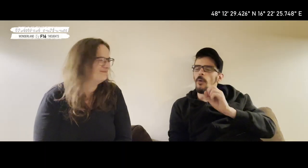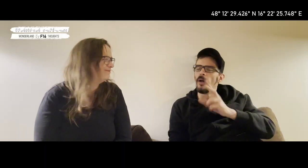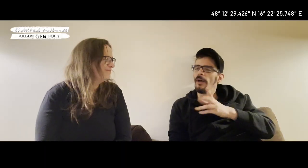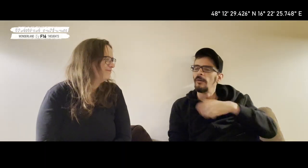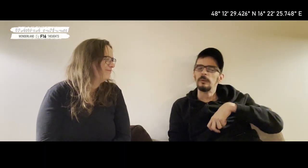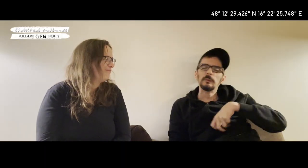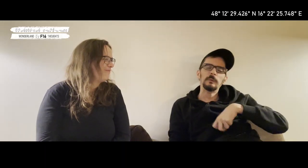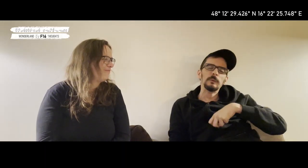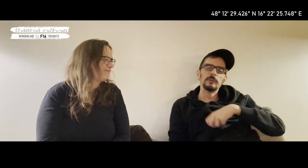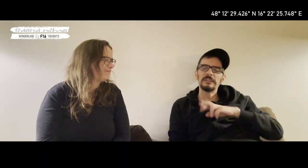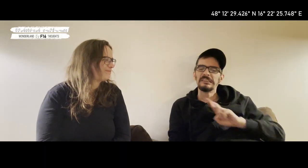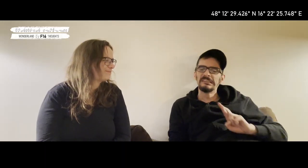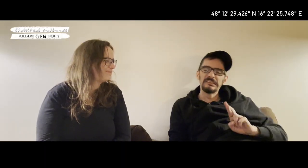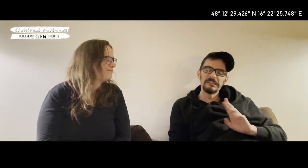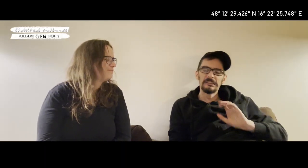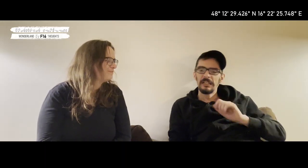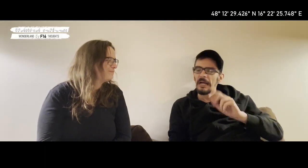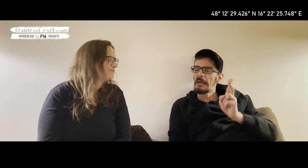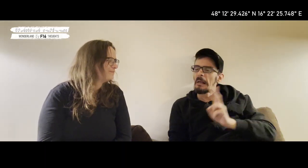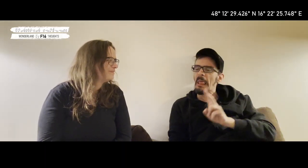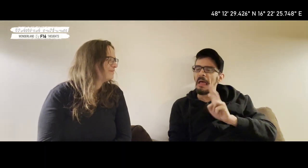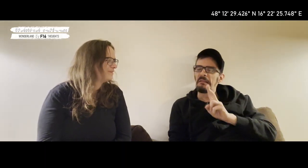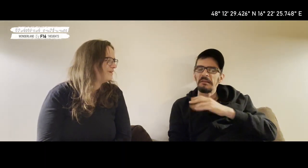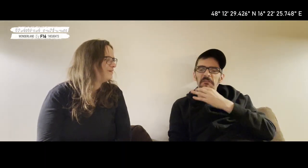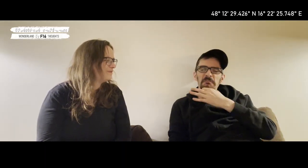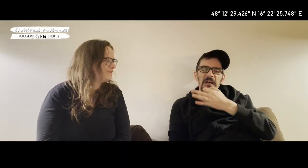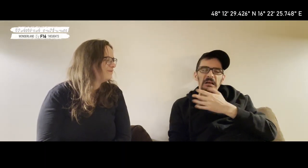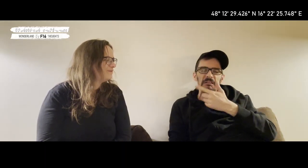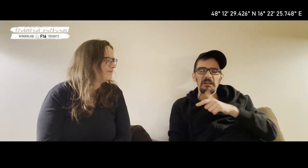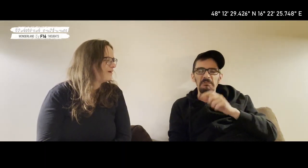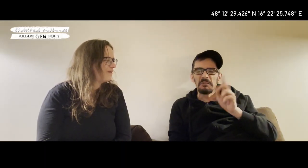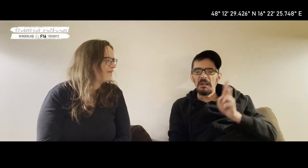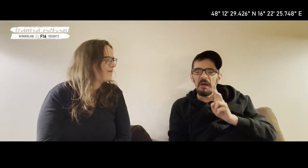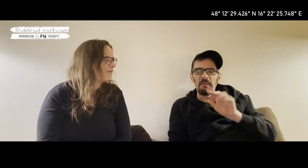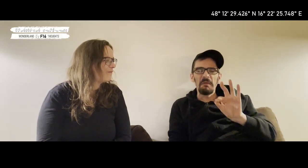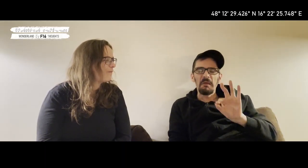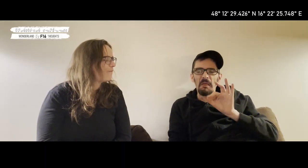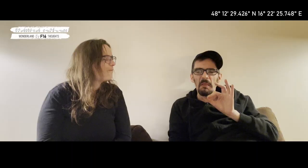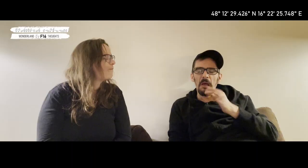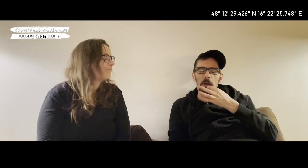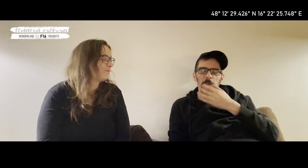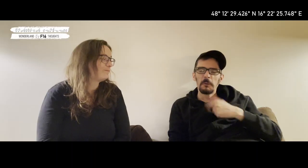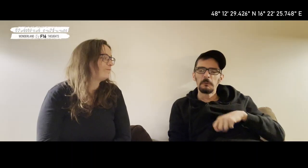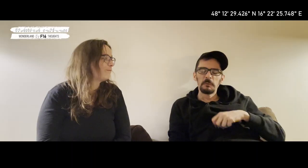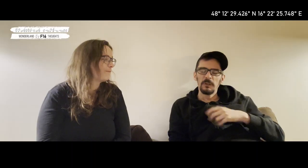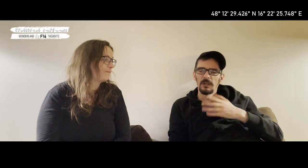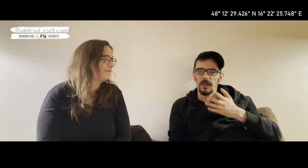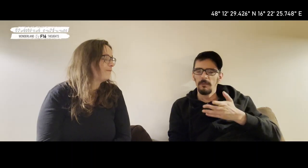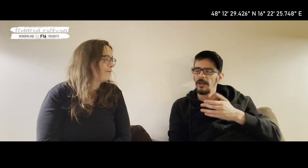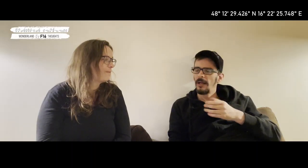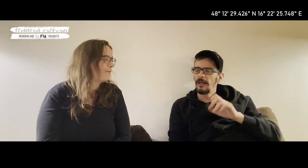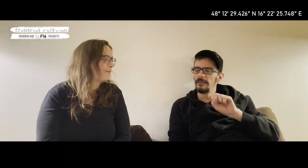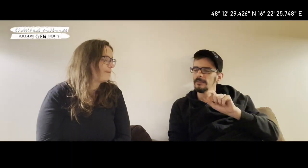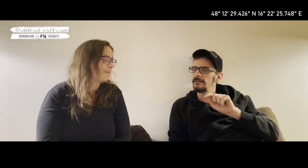As far as I'm concerned, if it's a small thing, which you cook yourself and ask beforehand, whether you are allowed to do that because you are a little hungry,